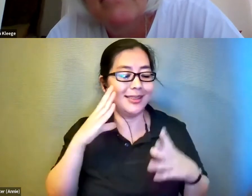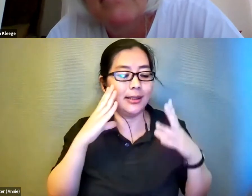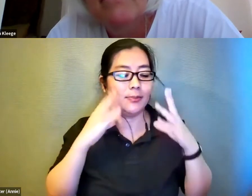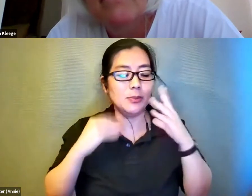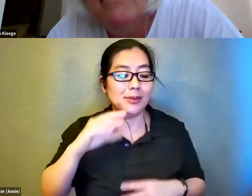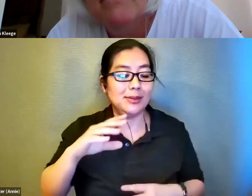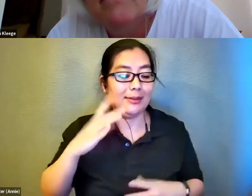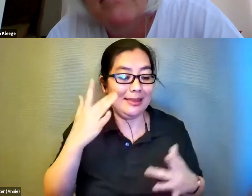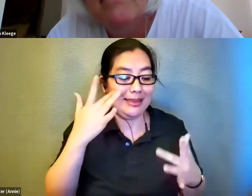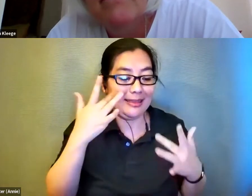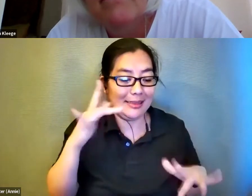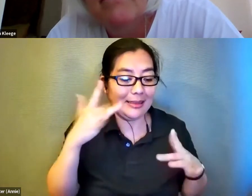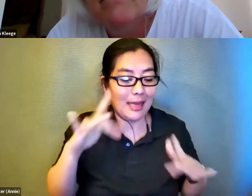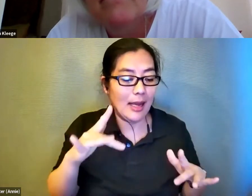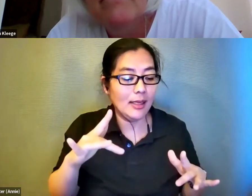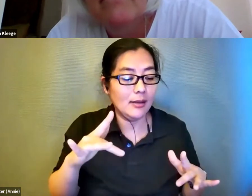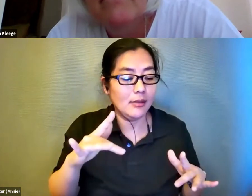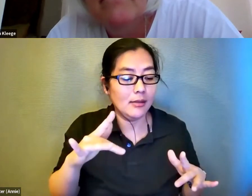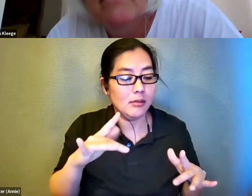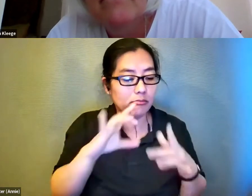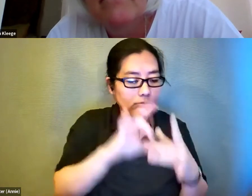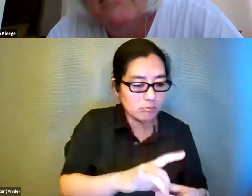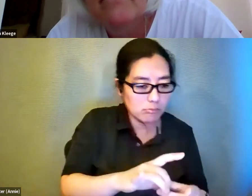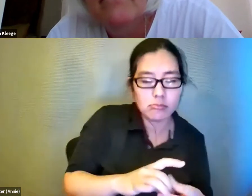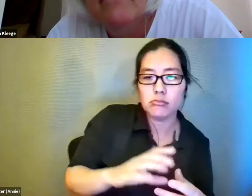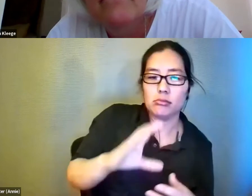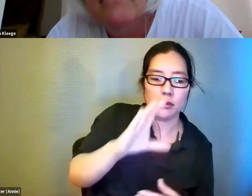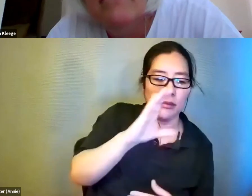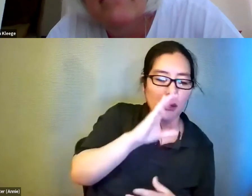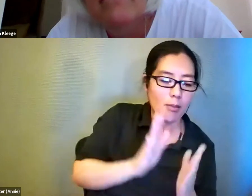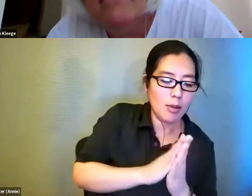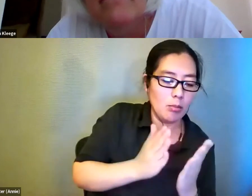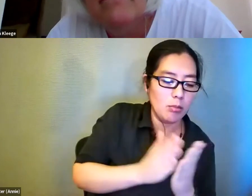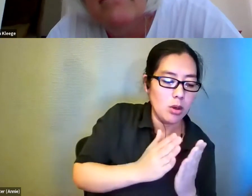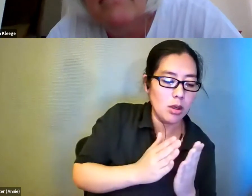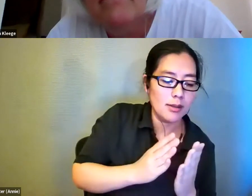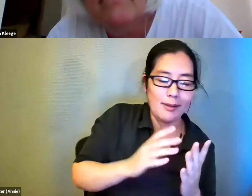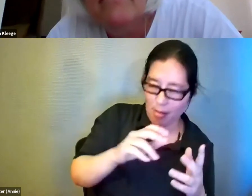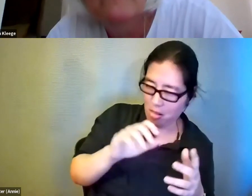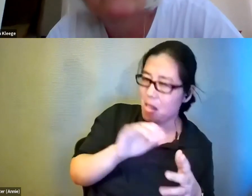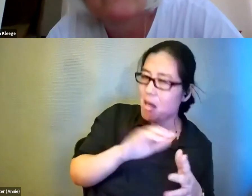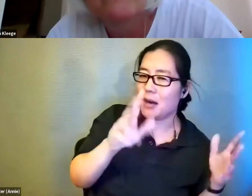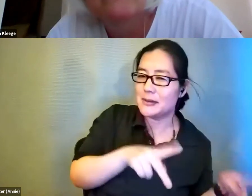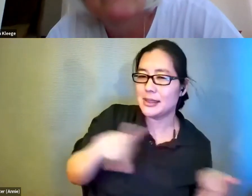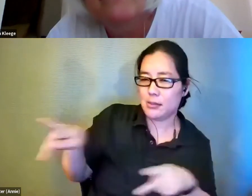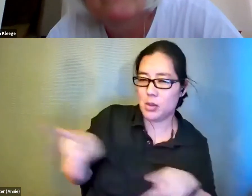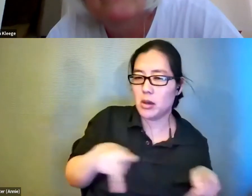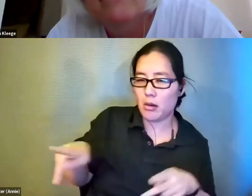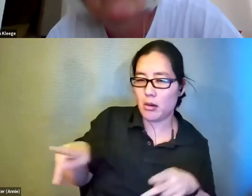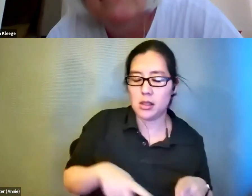partial overlap between tactility and sight. And this is a very big